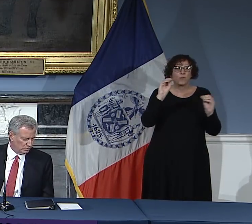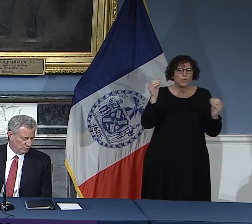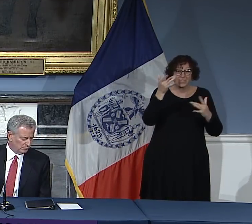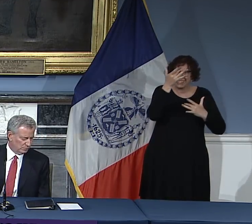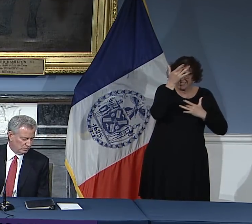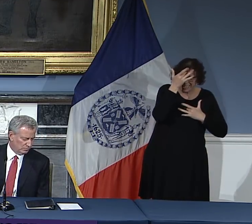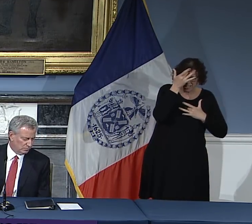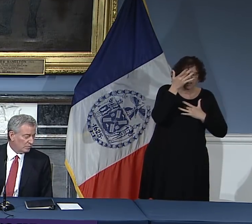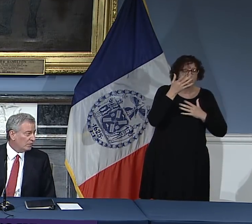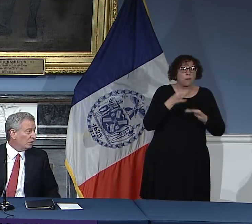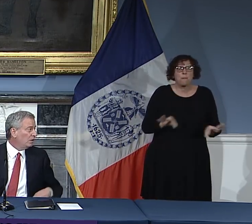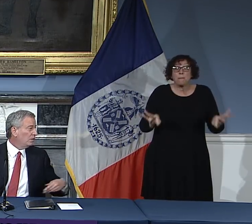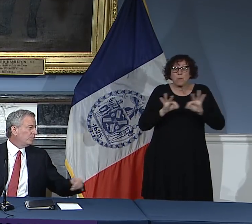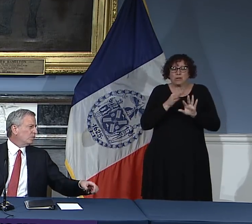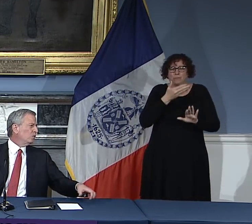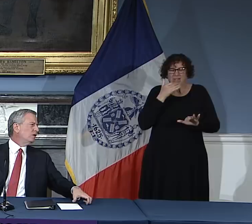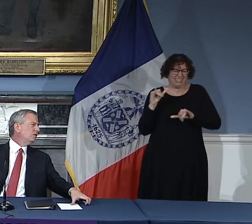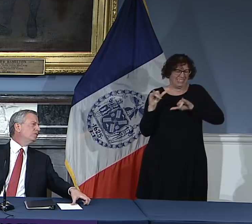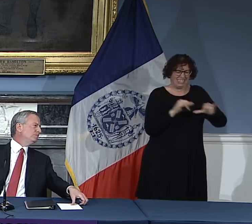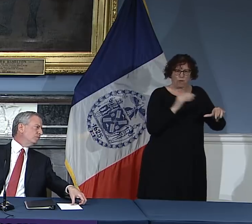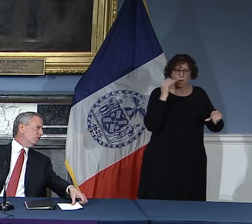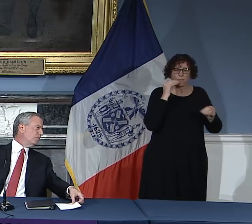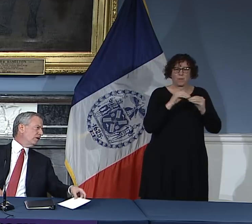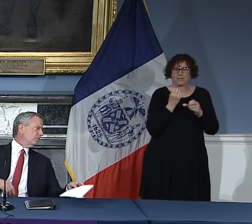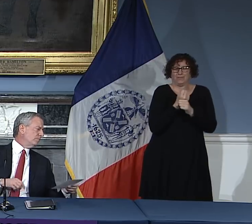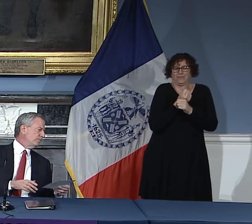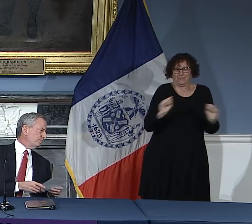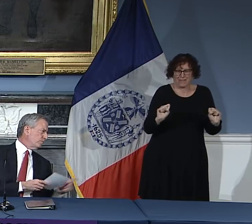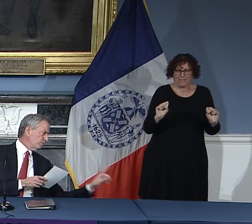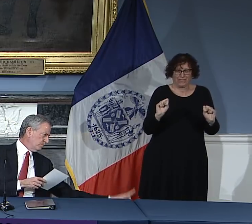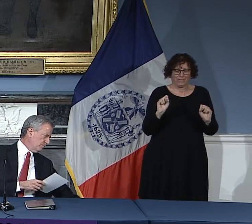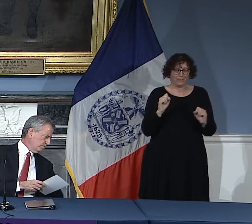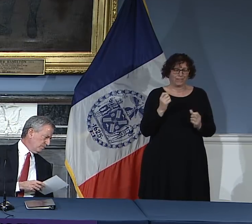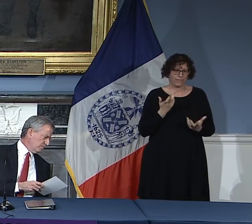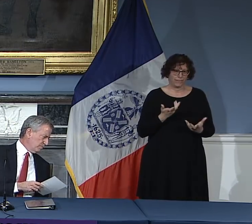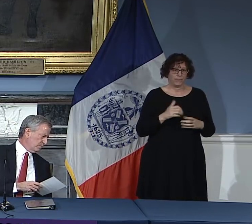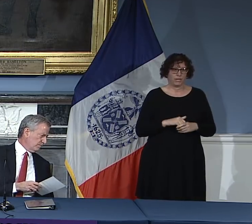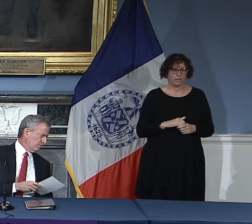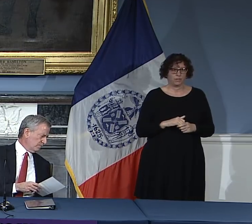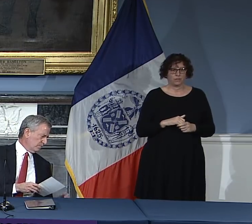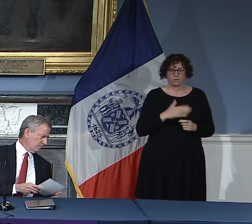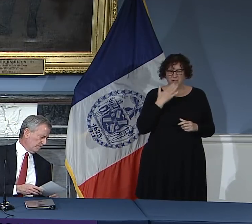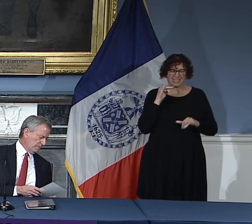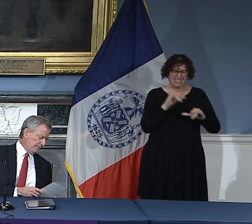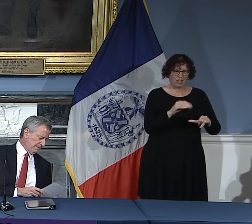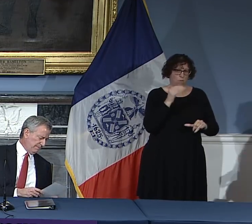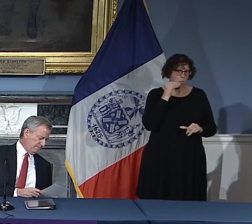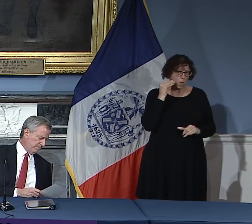SUCH AS THOSE THAT ARE OVER 50 AND HAVE CHRONIC ILLNESSES, SUCH AS THOSE WHO MAY HAVE DISABILITIES